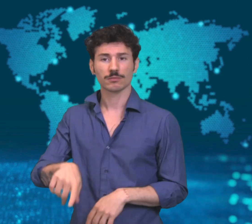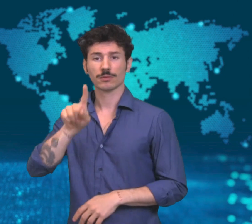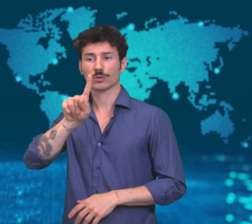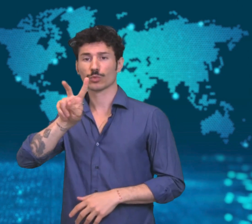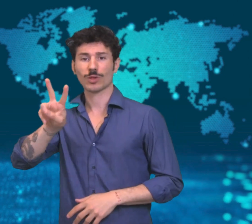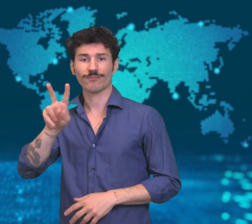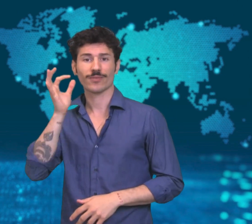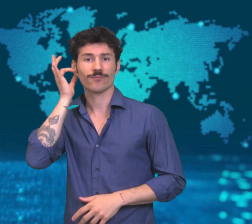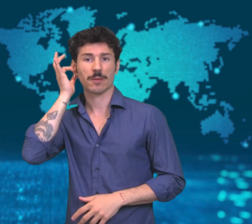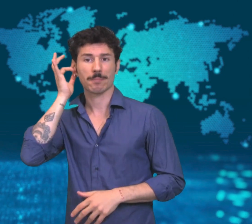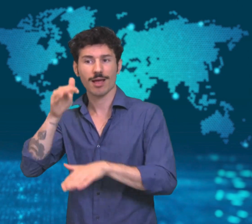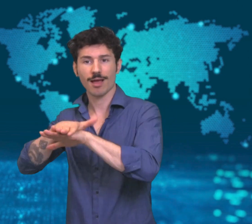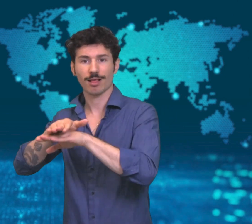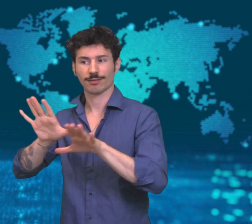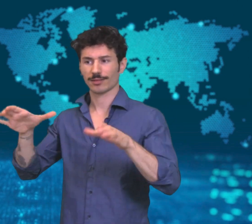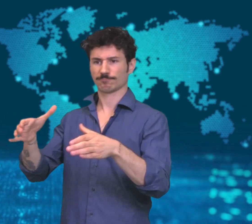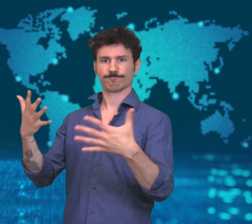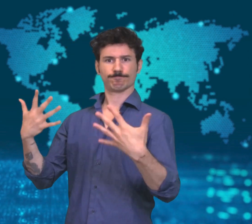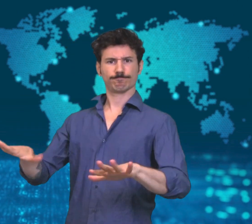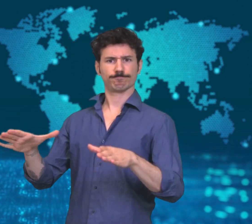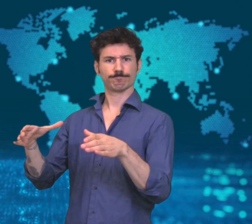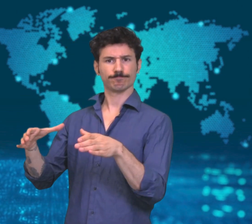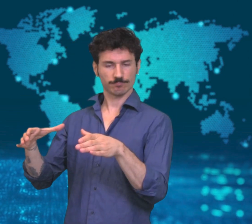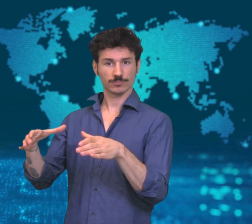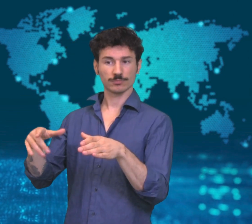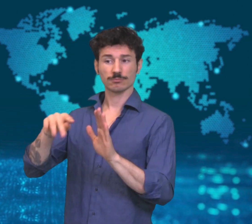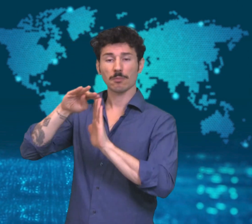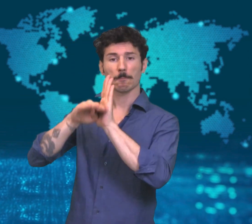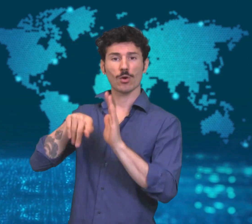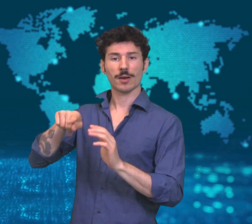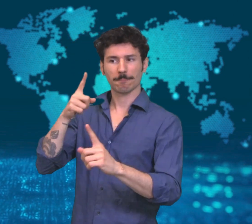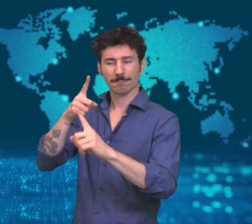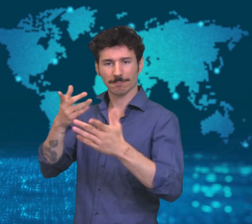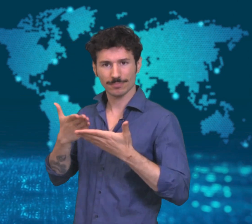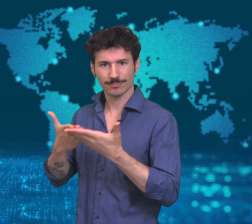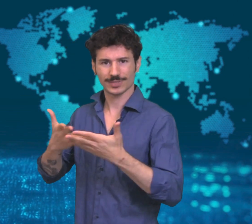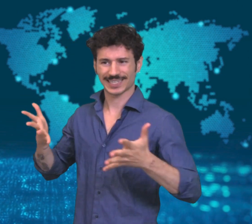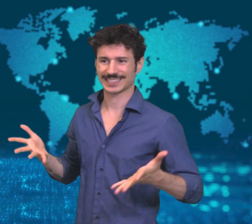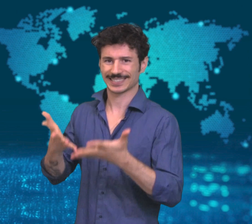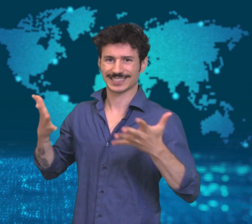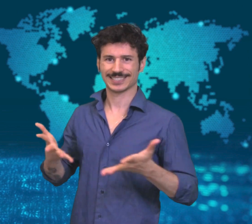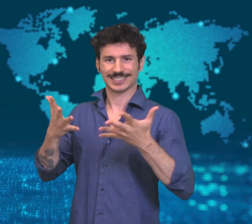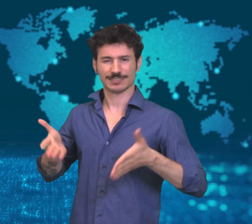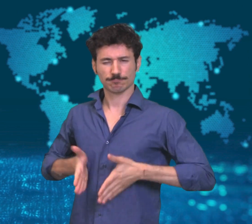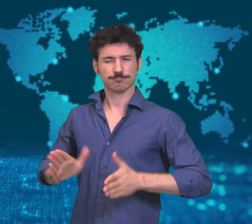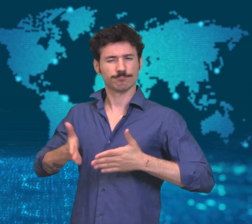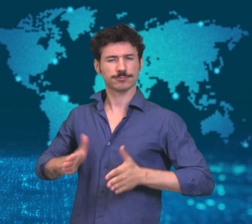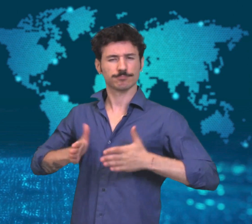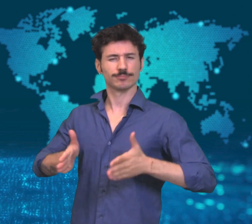Through the program, Diego went on to father around 800 offspring and